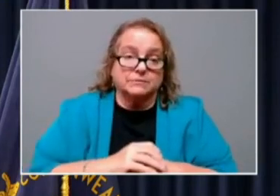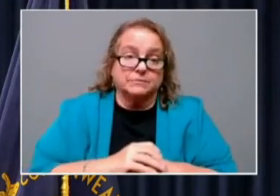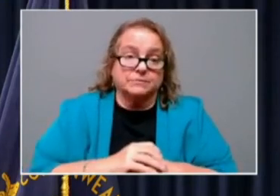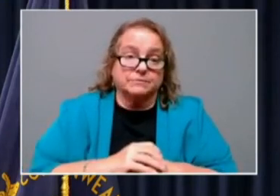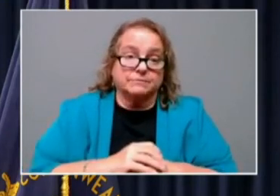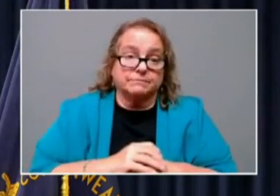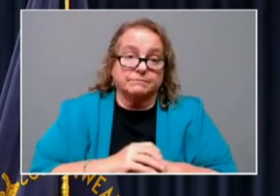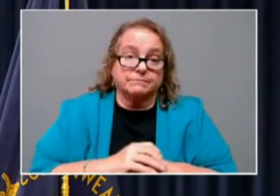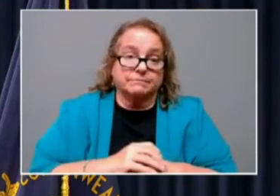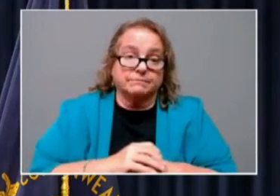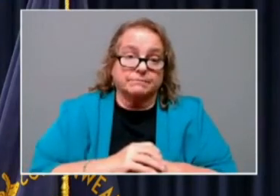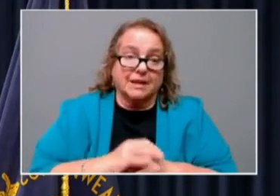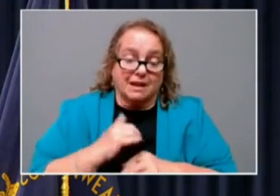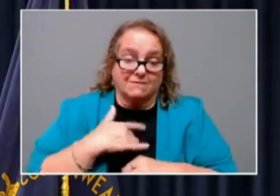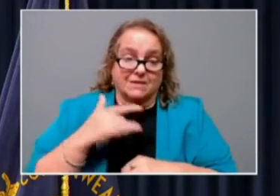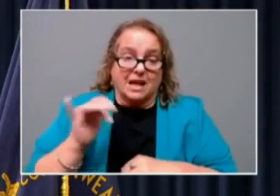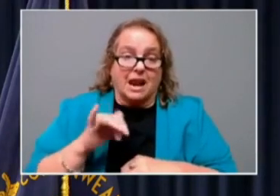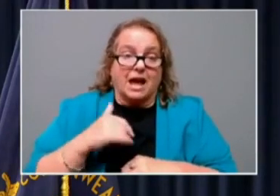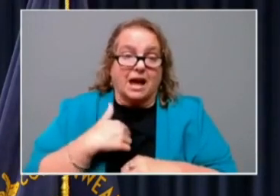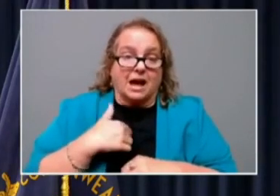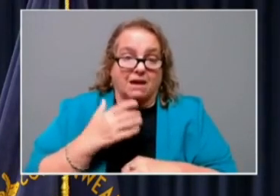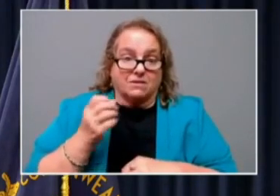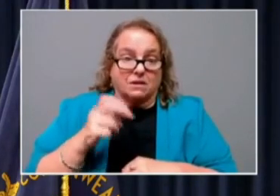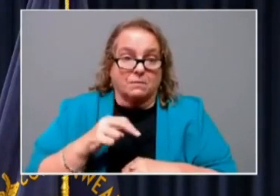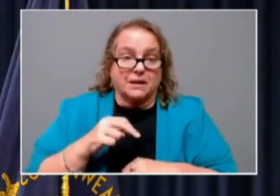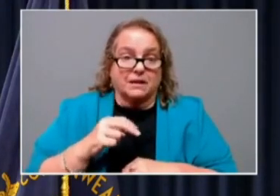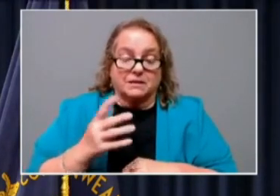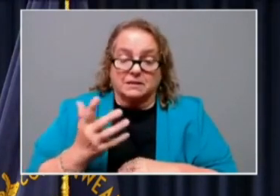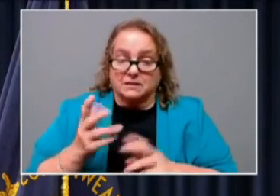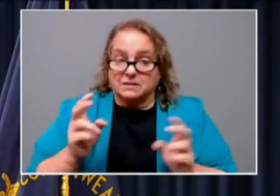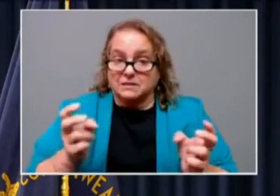I feel like I've been surrounded both personally losing two aunts and what